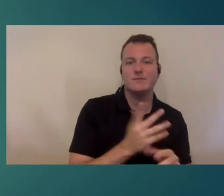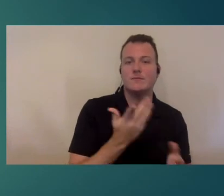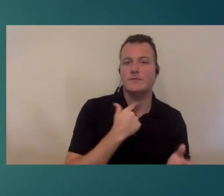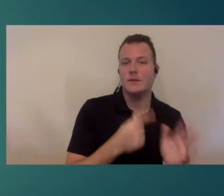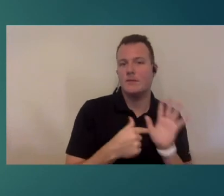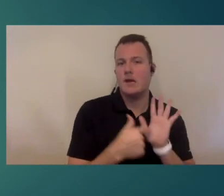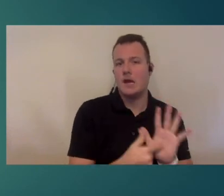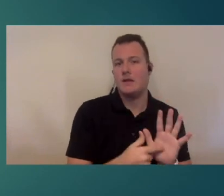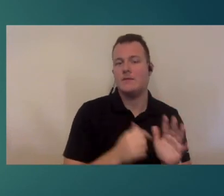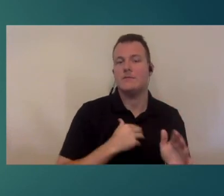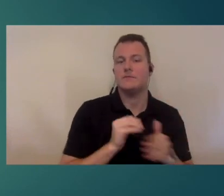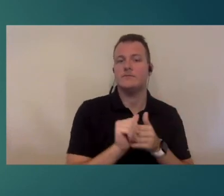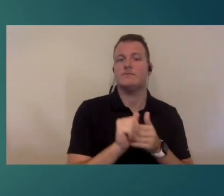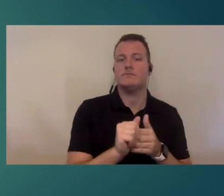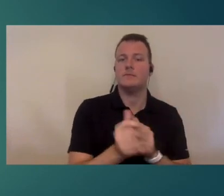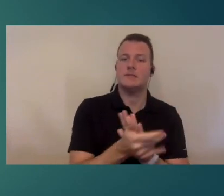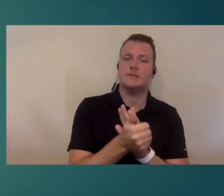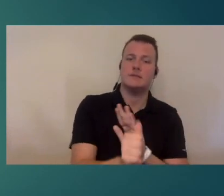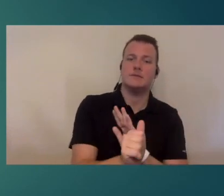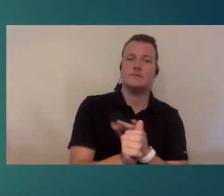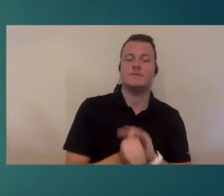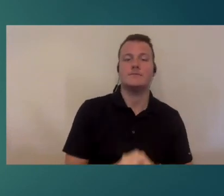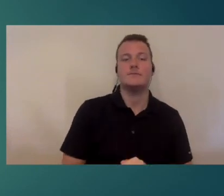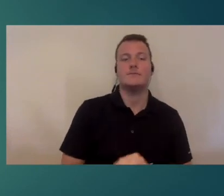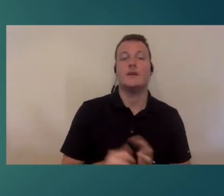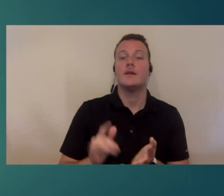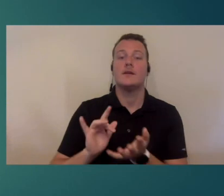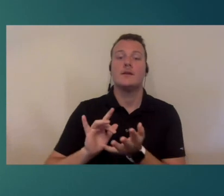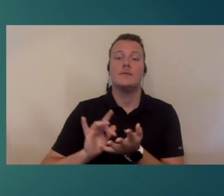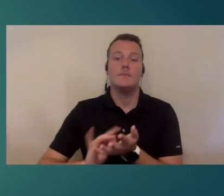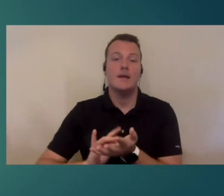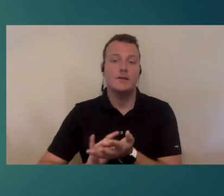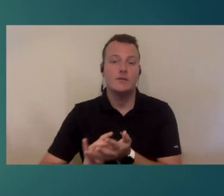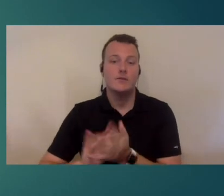skills. Or working with a medical community or